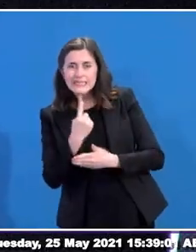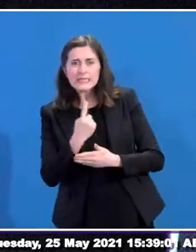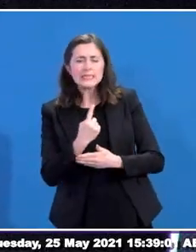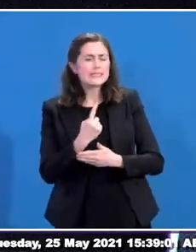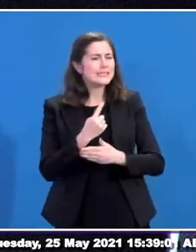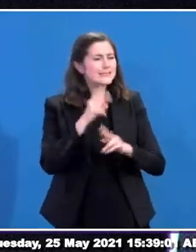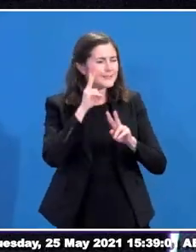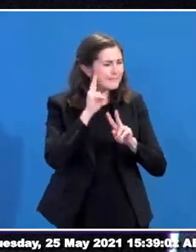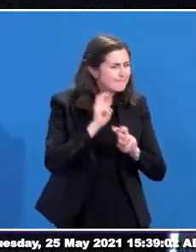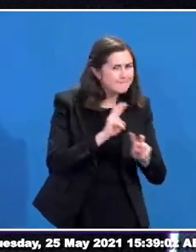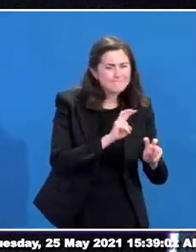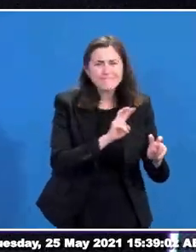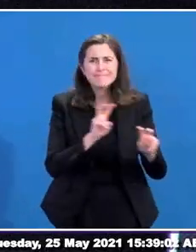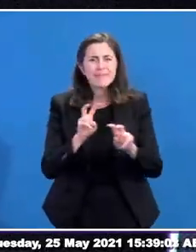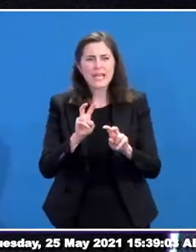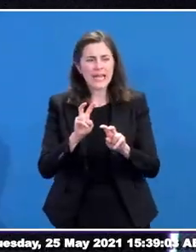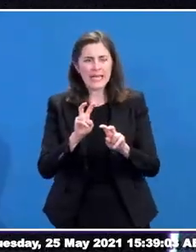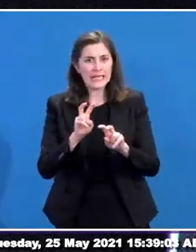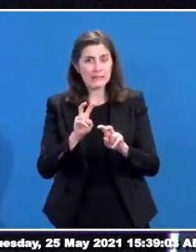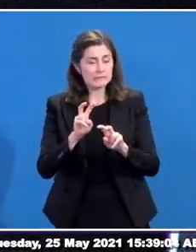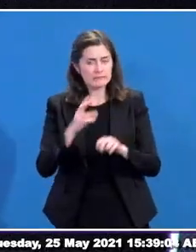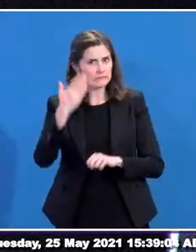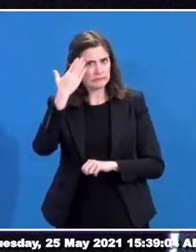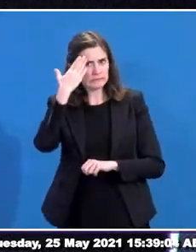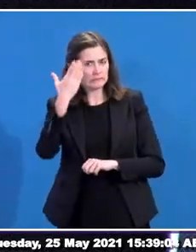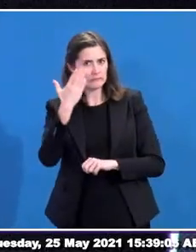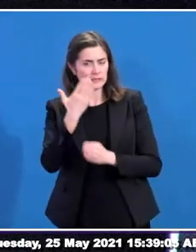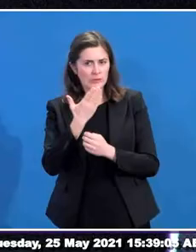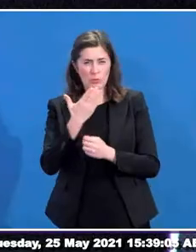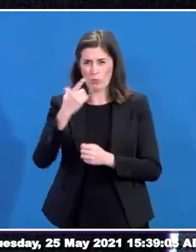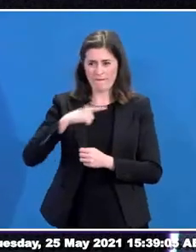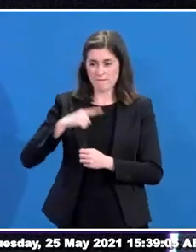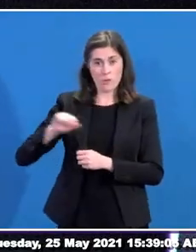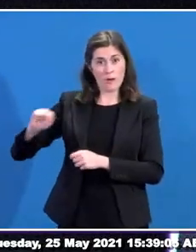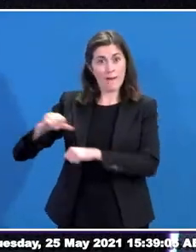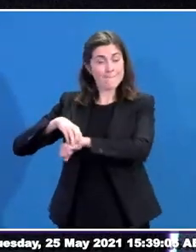understanding of how the police report differed so drastically from the